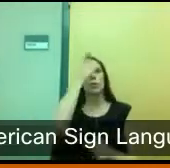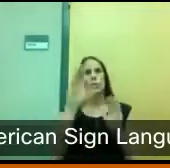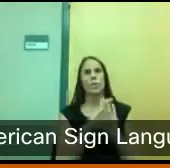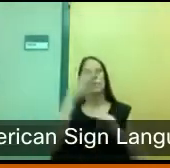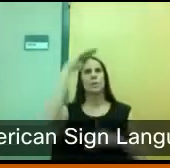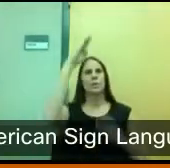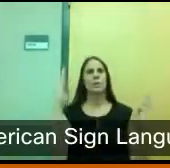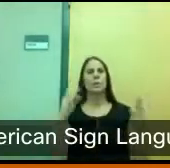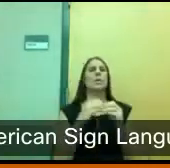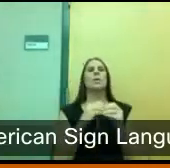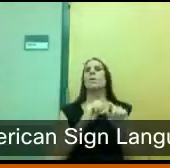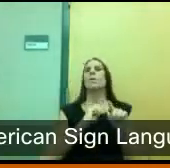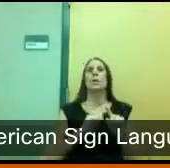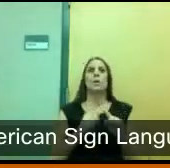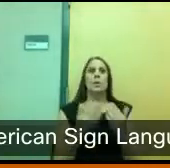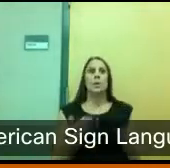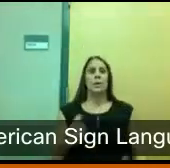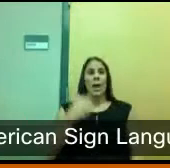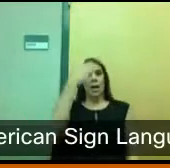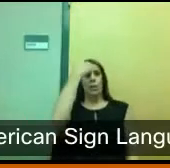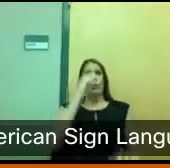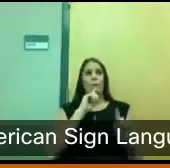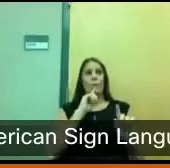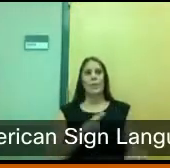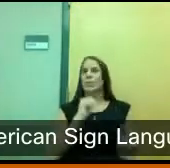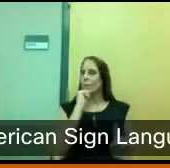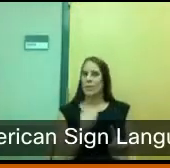all the things, right? I knew the answer was not for us to create